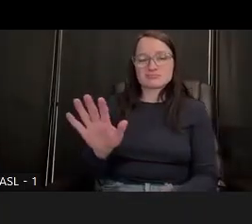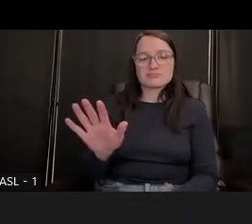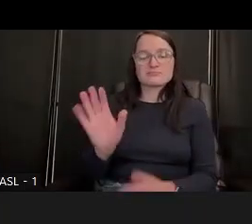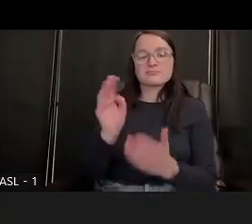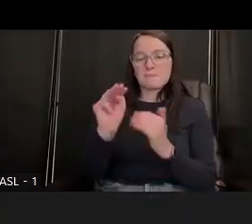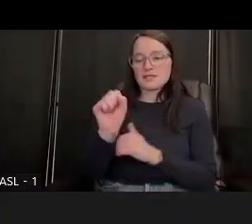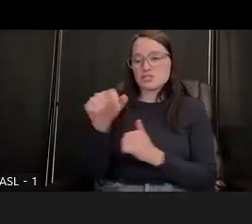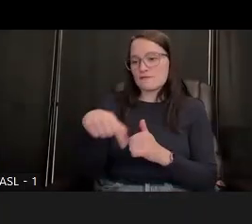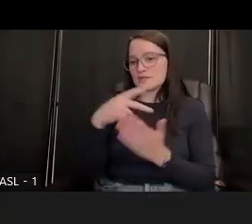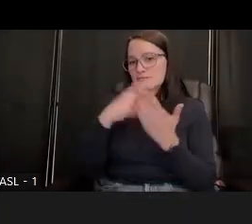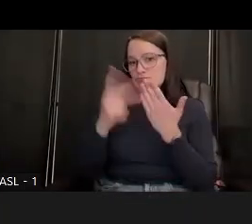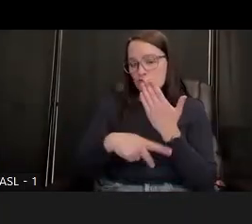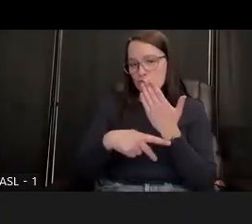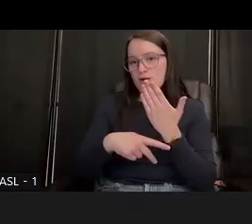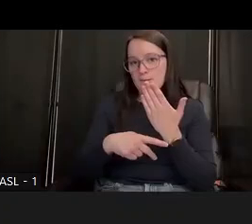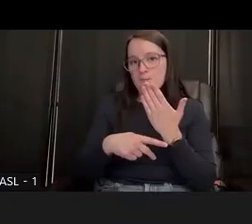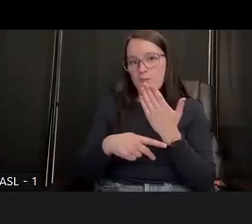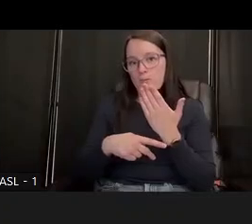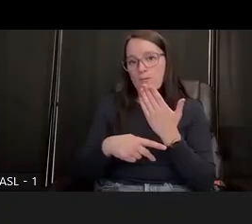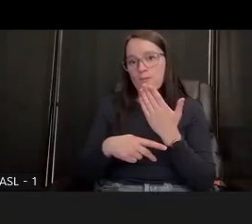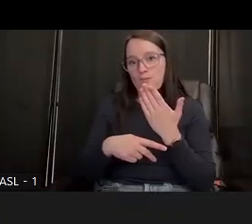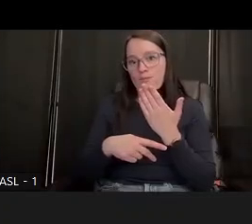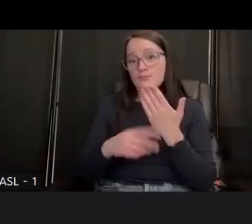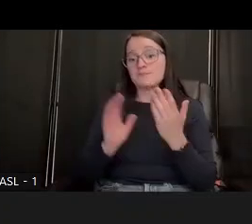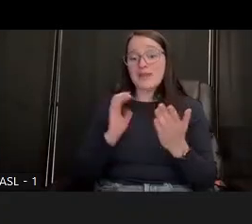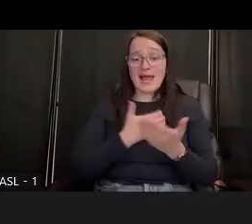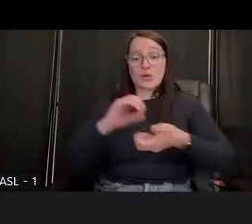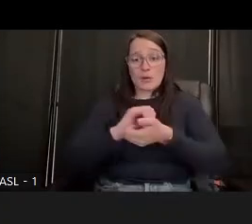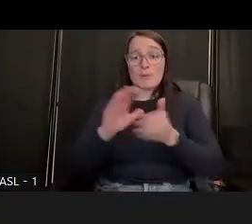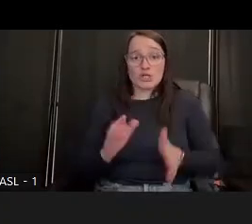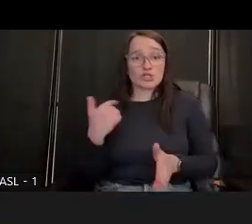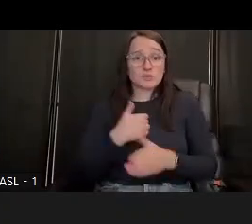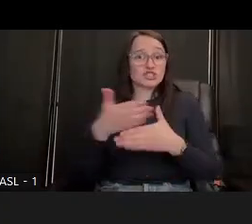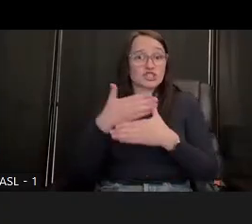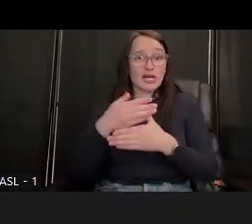something Microsoft relays out to its supplier partners. um folks that are hired through this